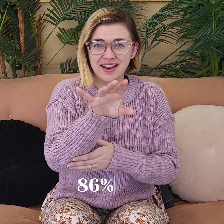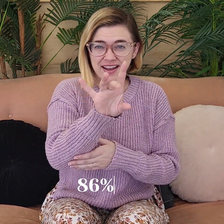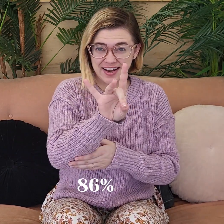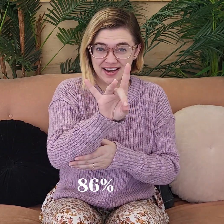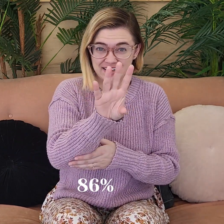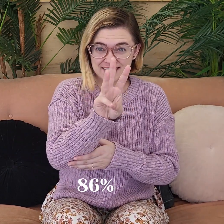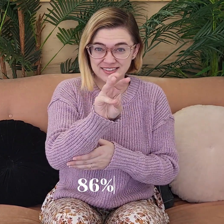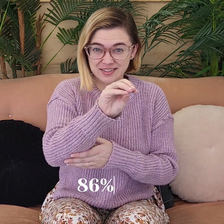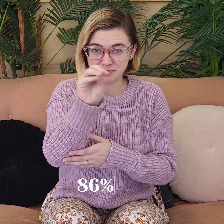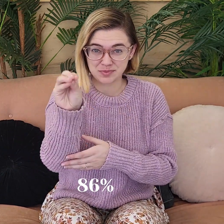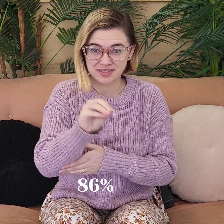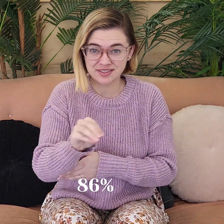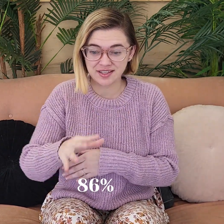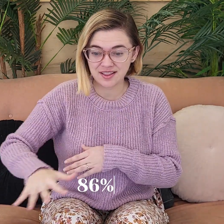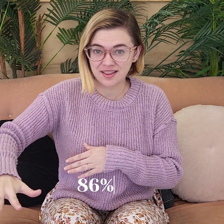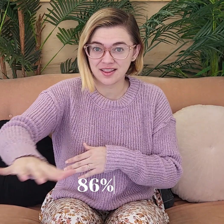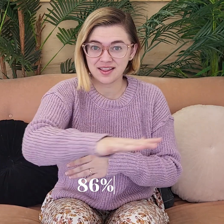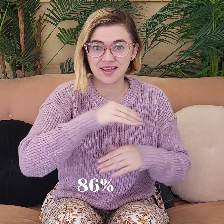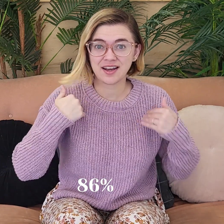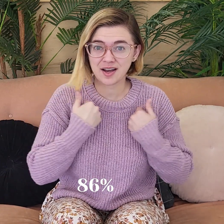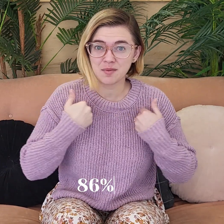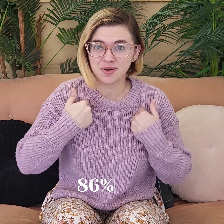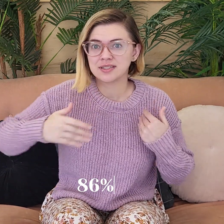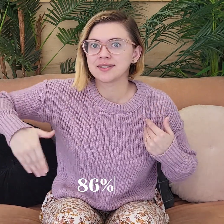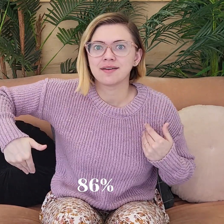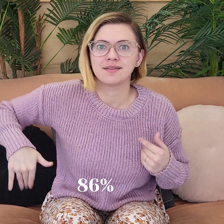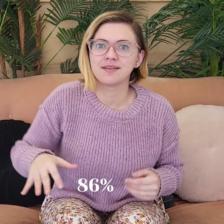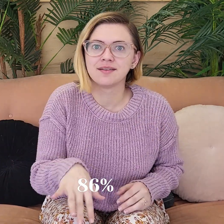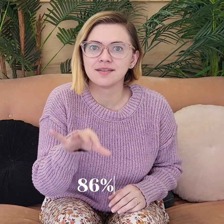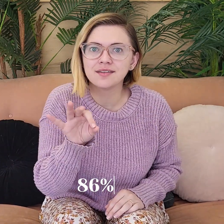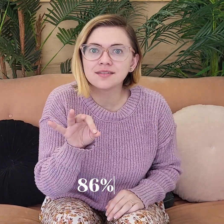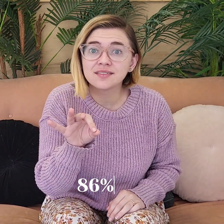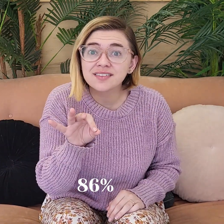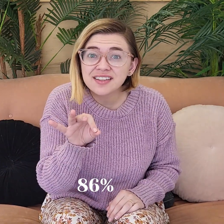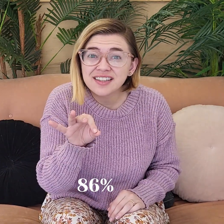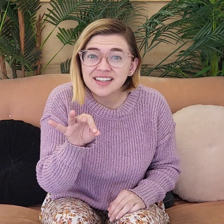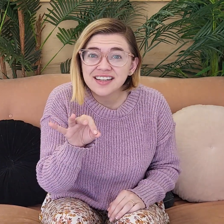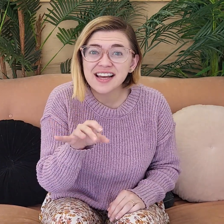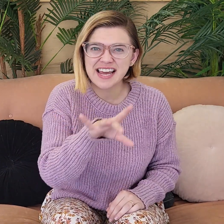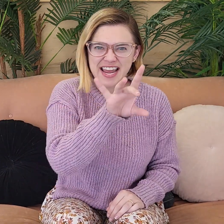that 86% of land animals have not yet been discovered